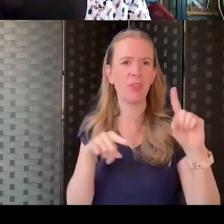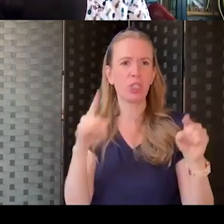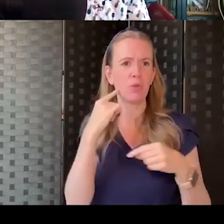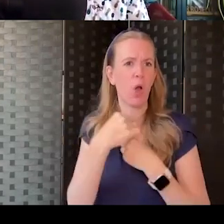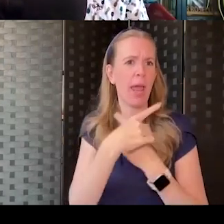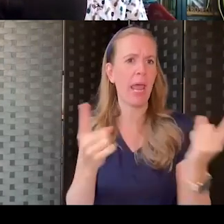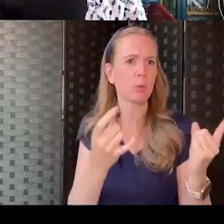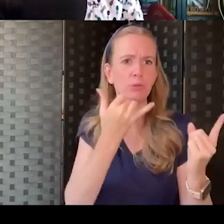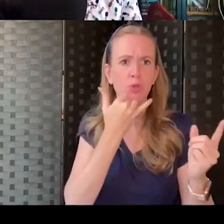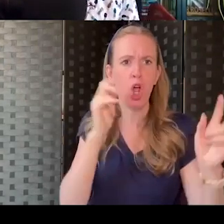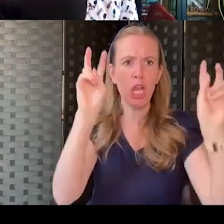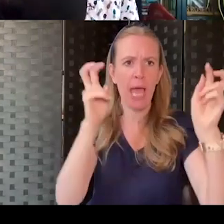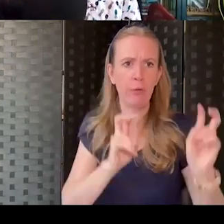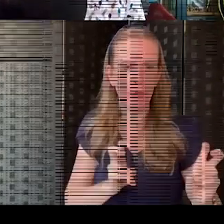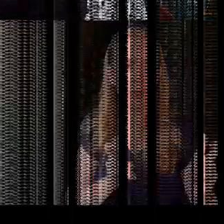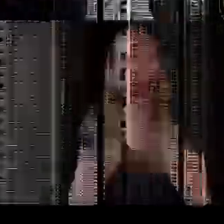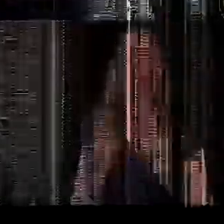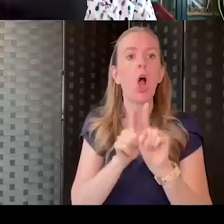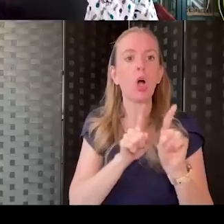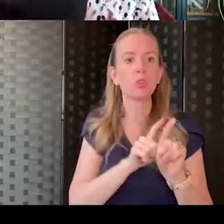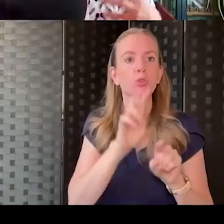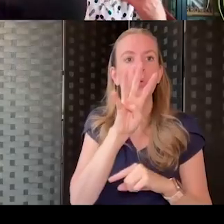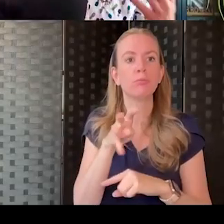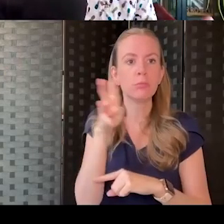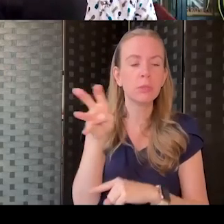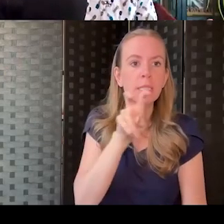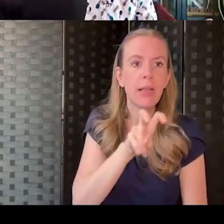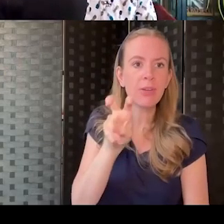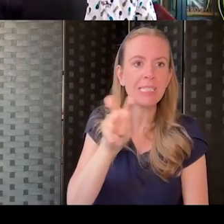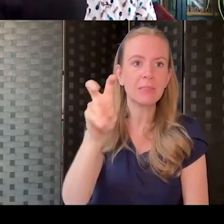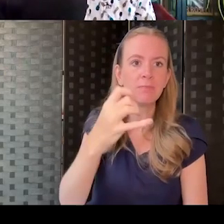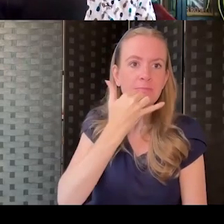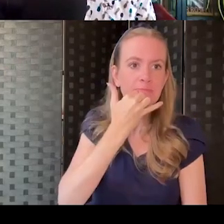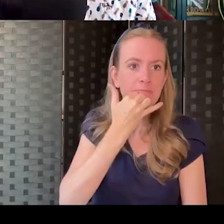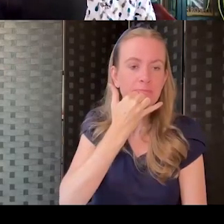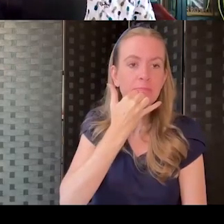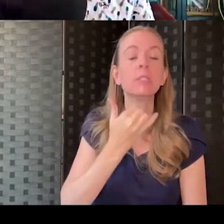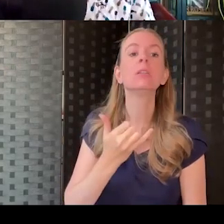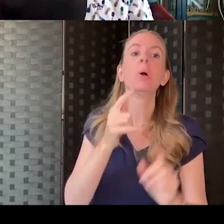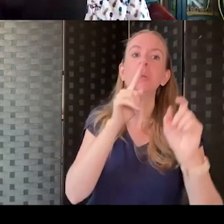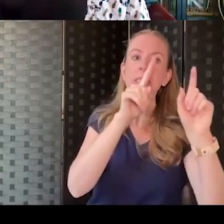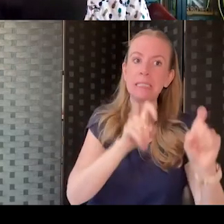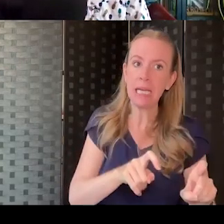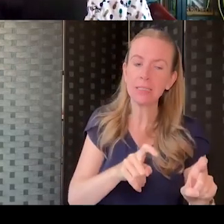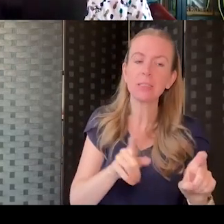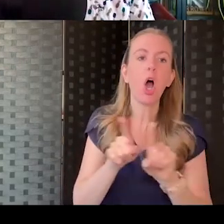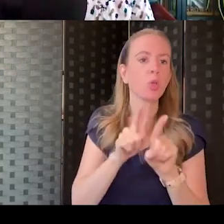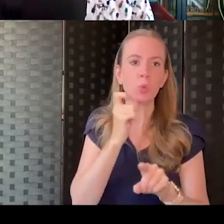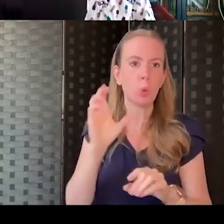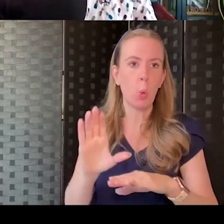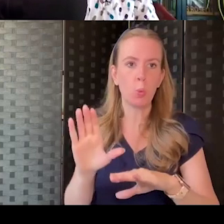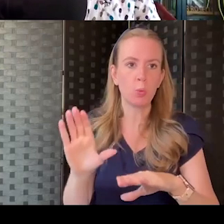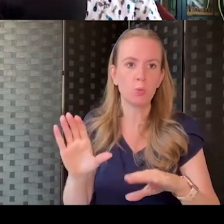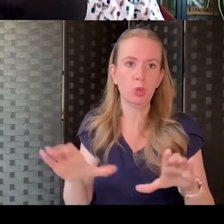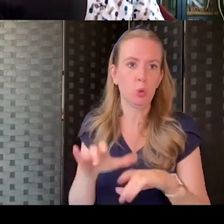wrong headers and also breaking table navigation. So as always, test. Also, probably don't do this.